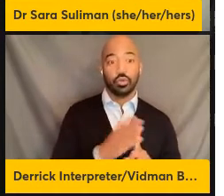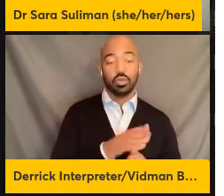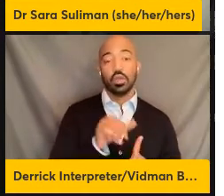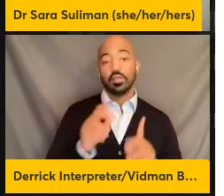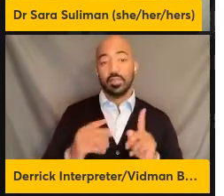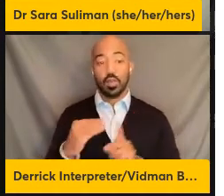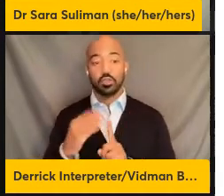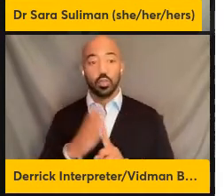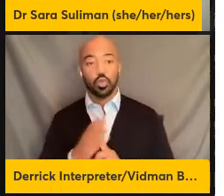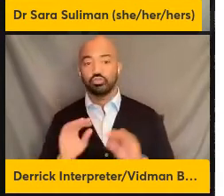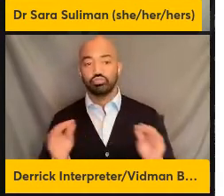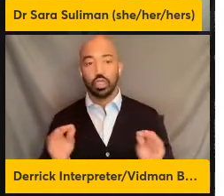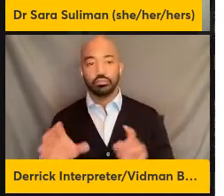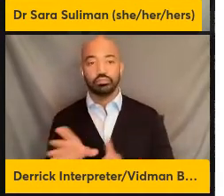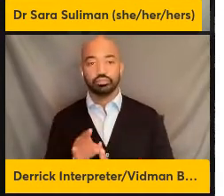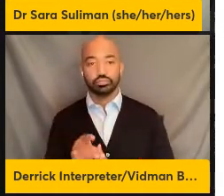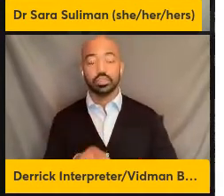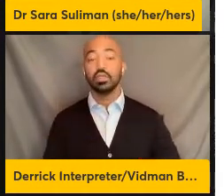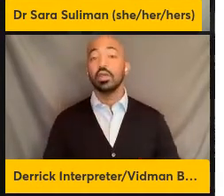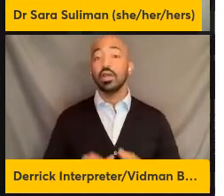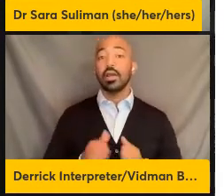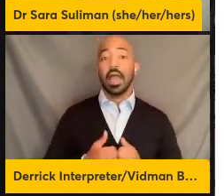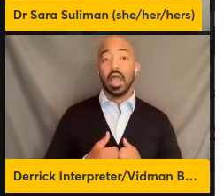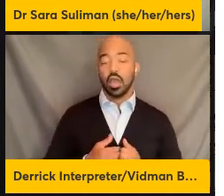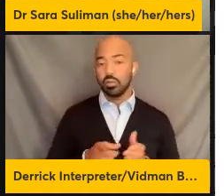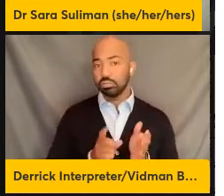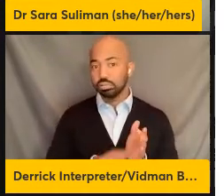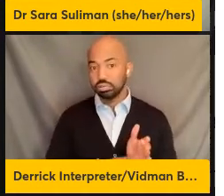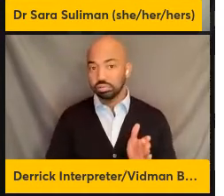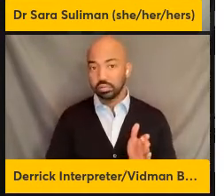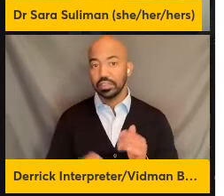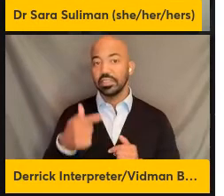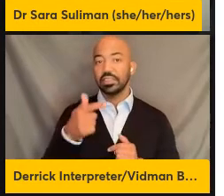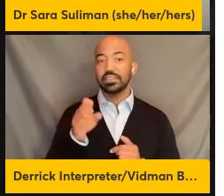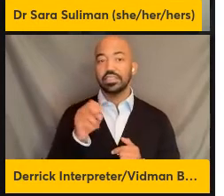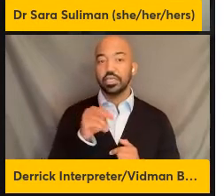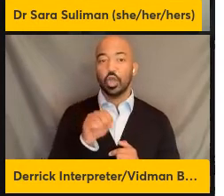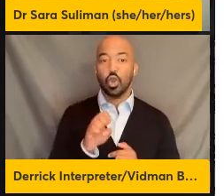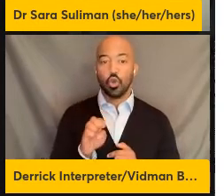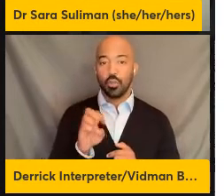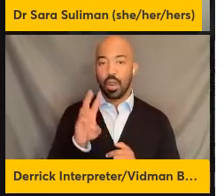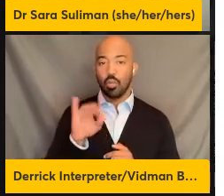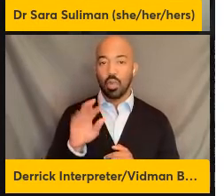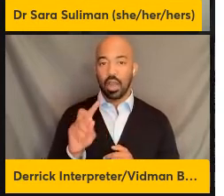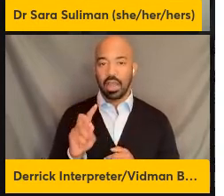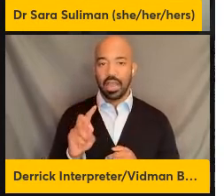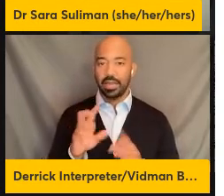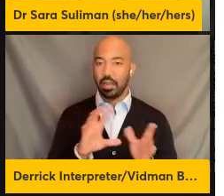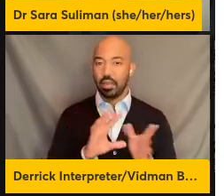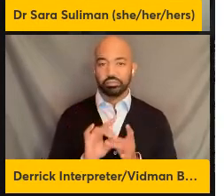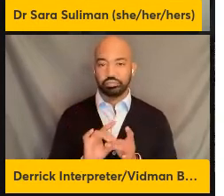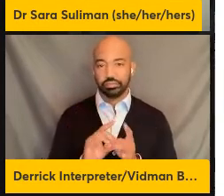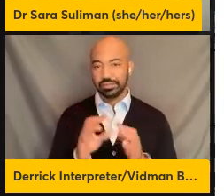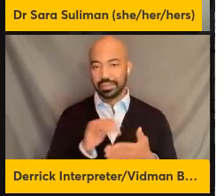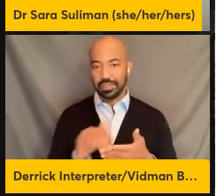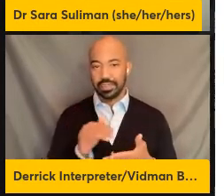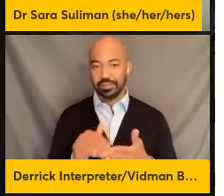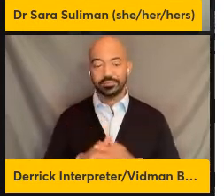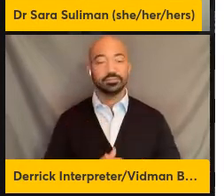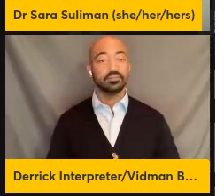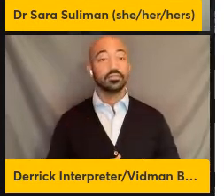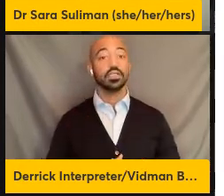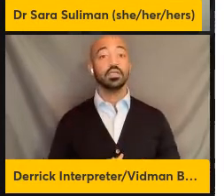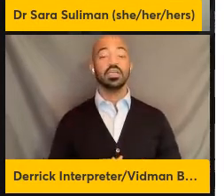genetics hypothesis is by conducting genome wide association studies and jiwa studies are studies where you're enrolled cases